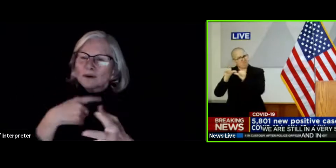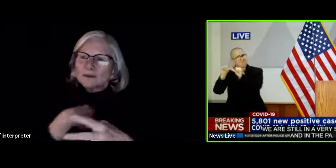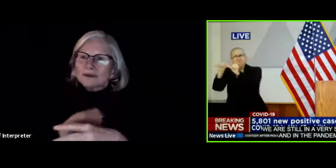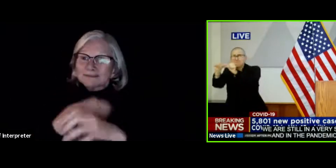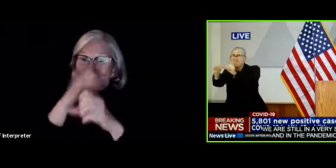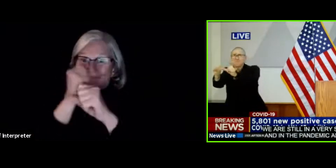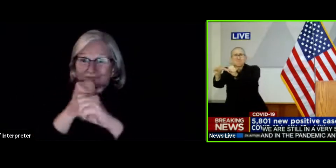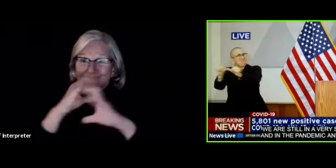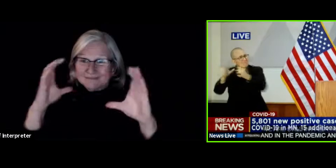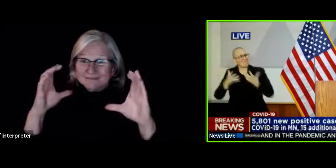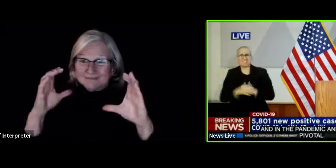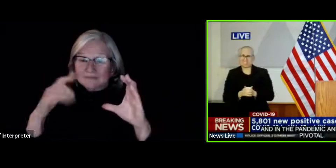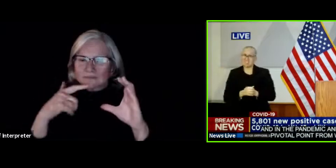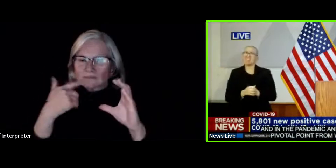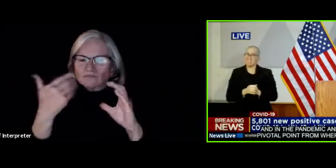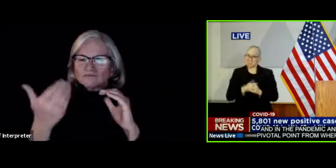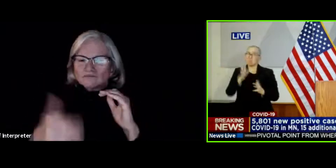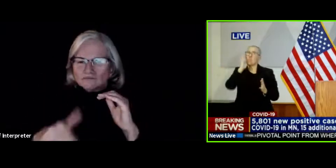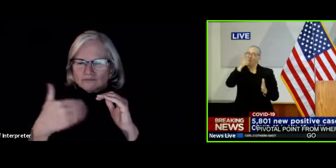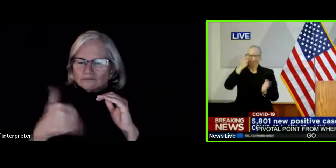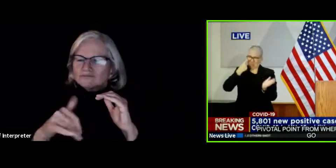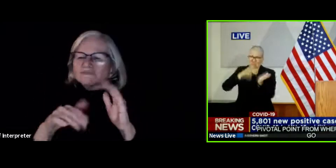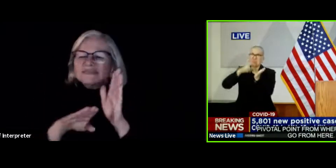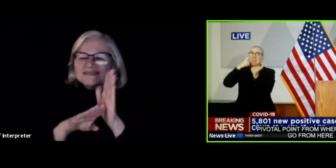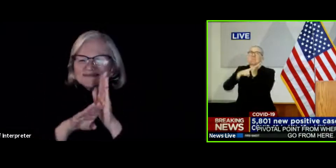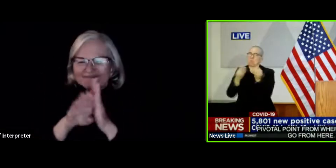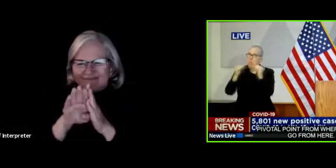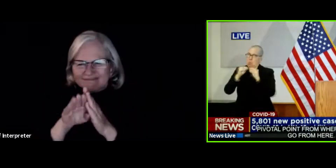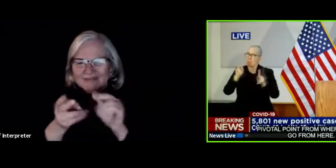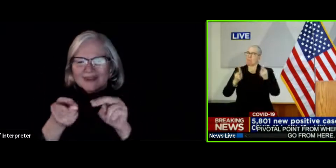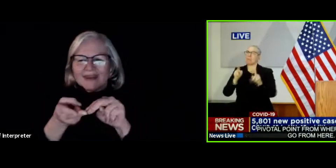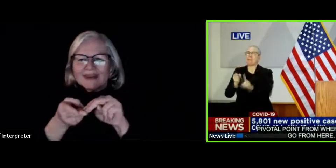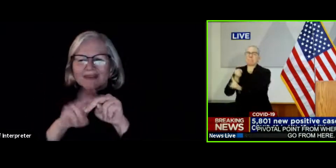CASE GROWTH AND MORE IMPORTANTLY, SERIOUS ILLNESS